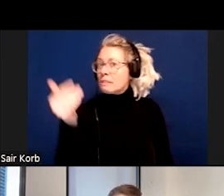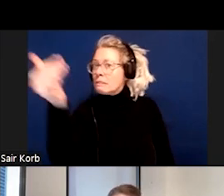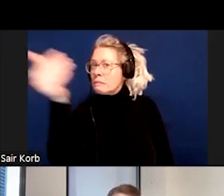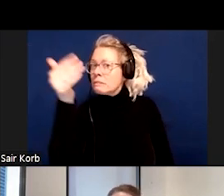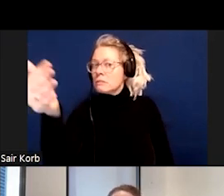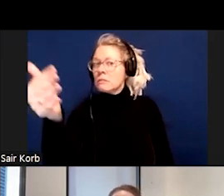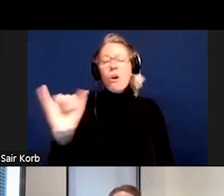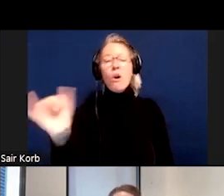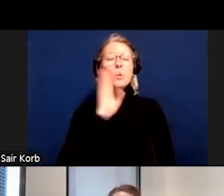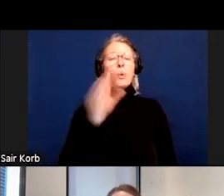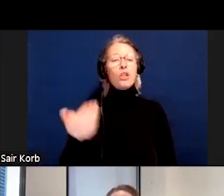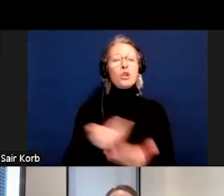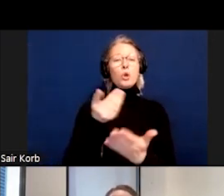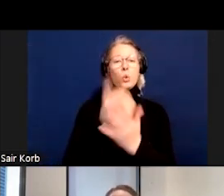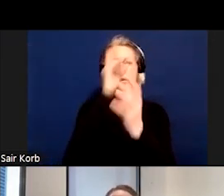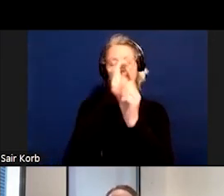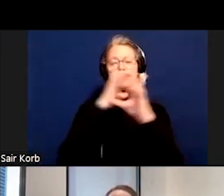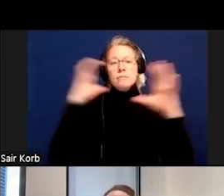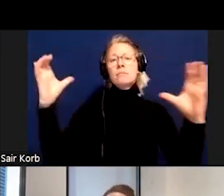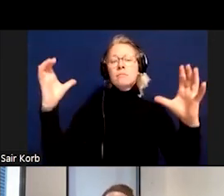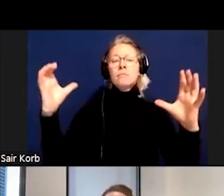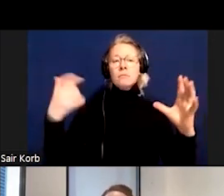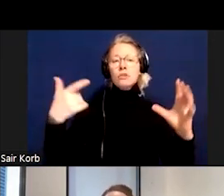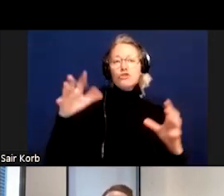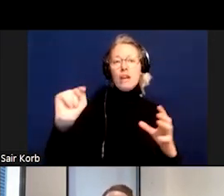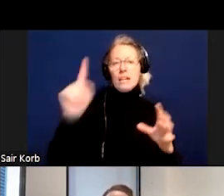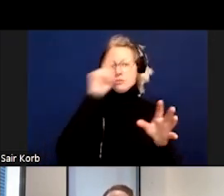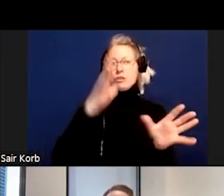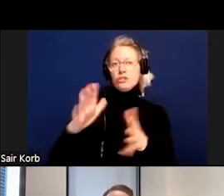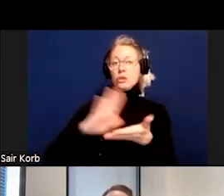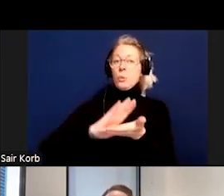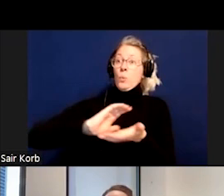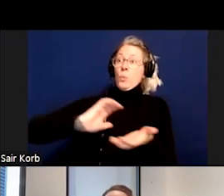programs with the community, we acknowledge the toll that the past three years has taken